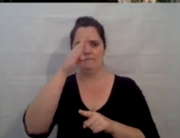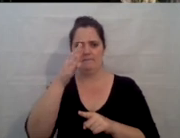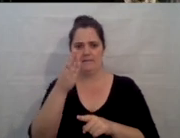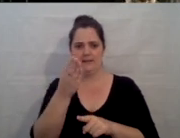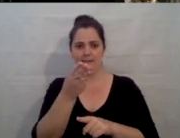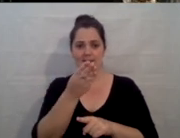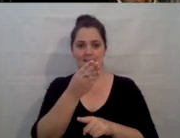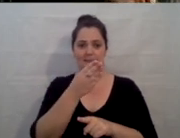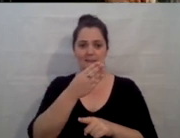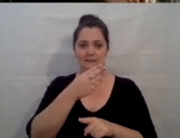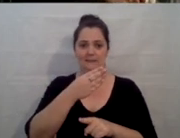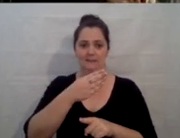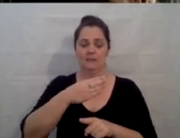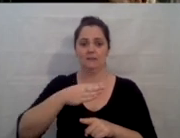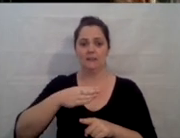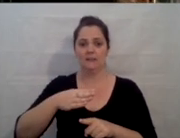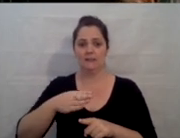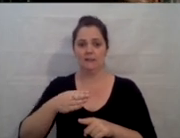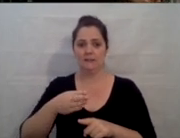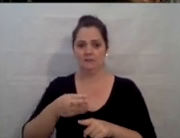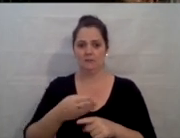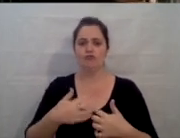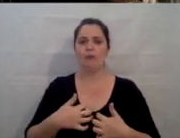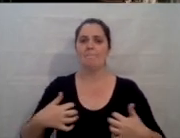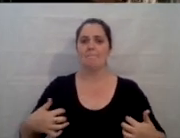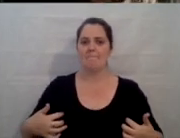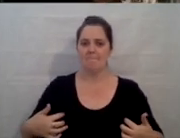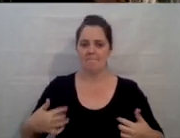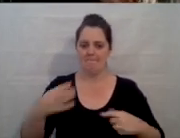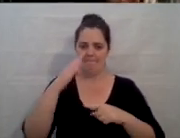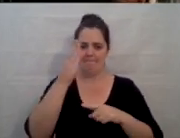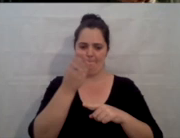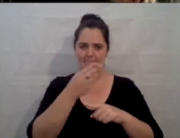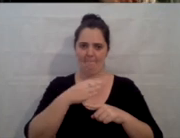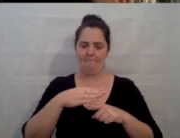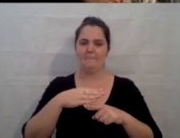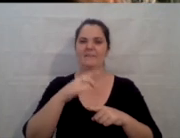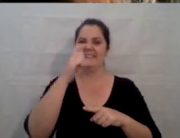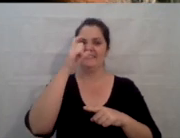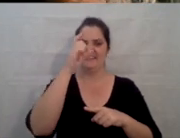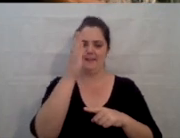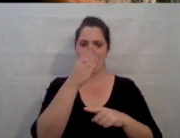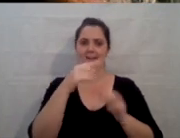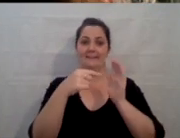C-spine. It then curves back around your rib cage, that's your T-spine right there. It curves again